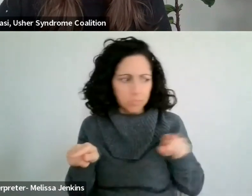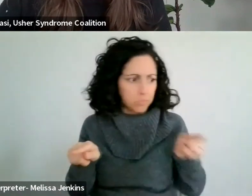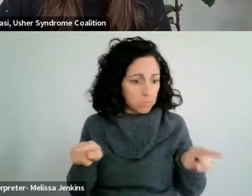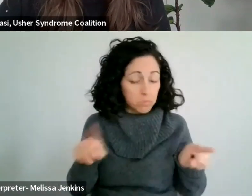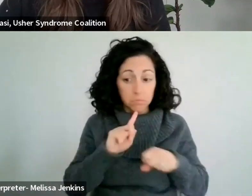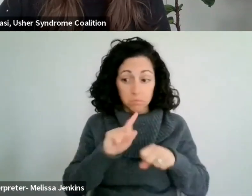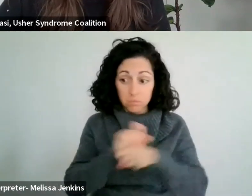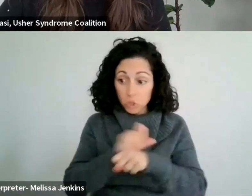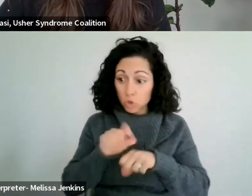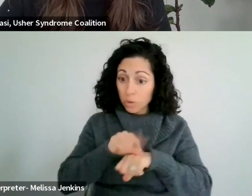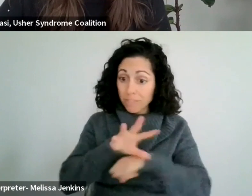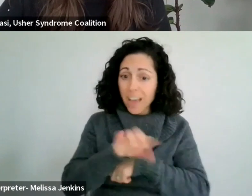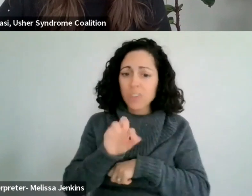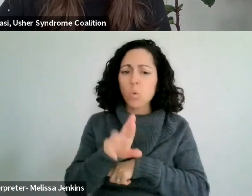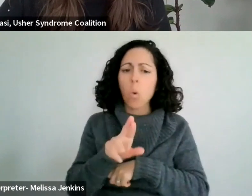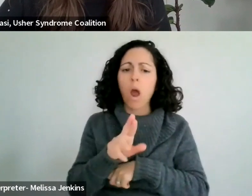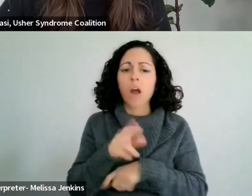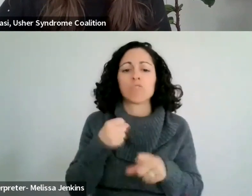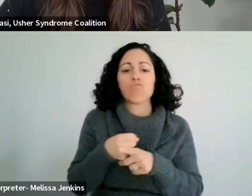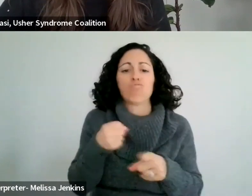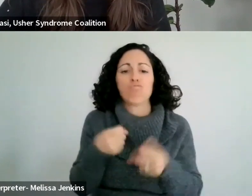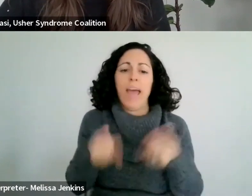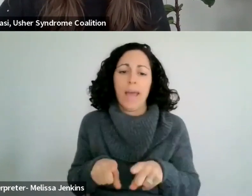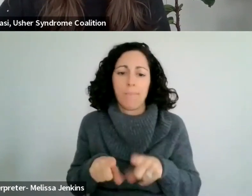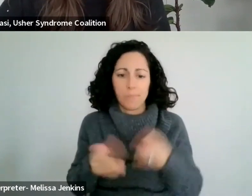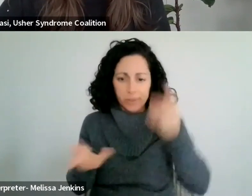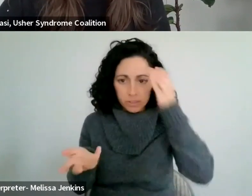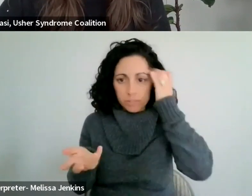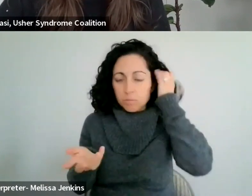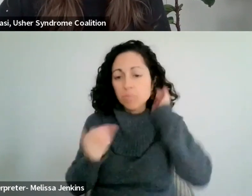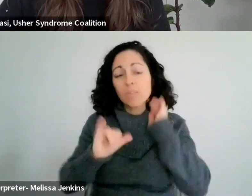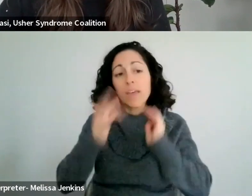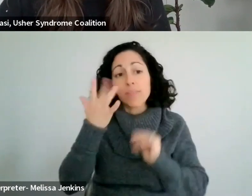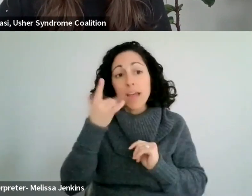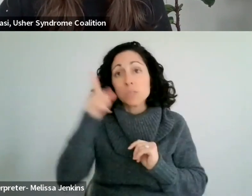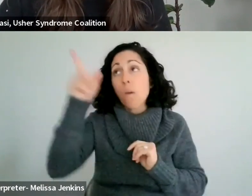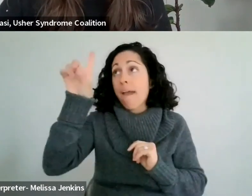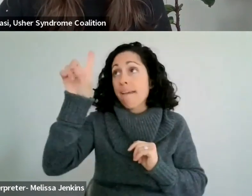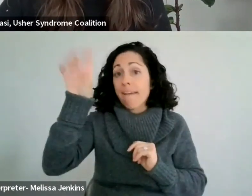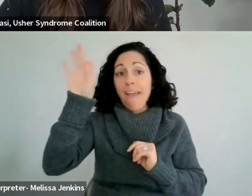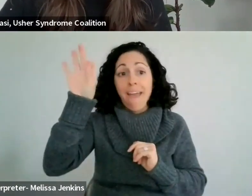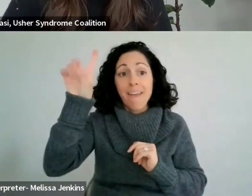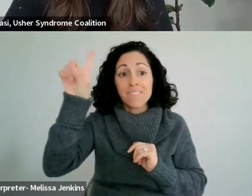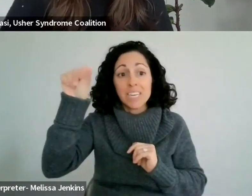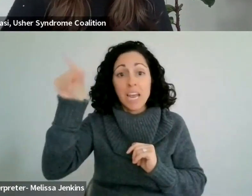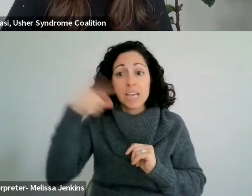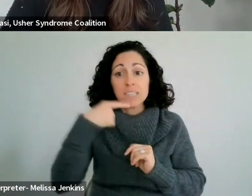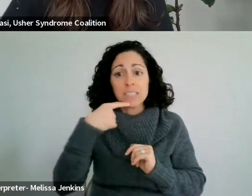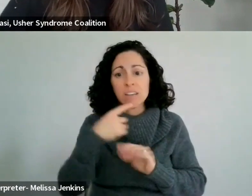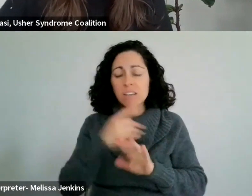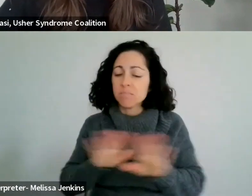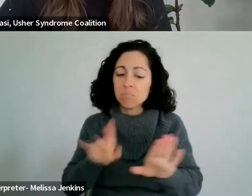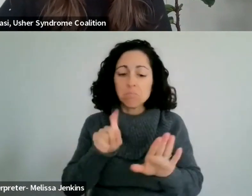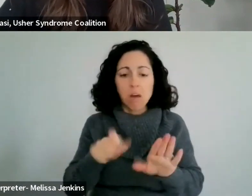And this is why they insist that we have a control and in this situation, it's a sham control.